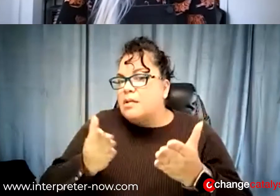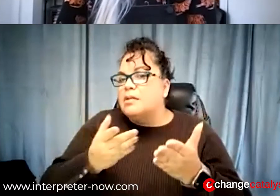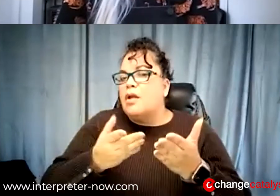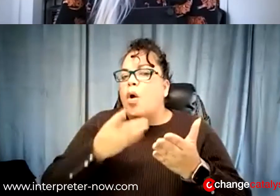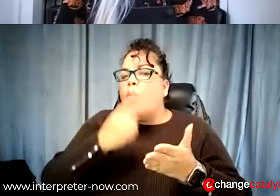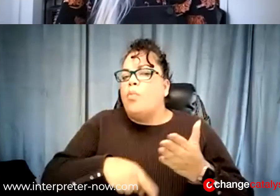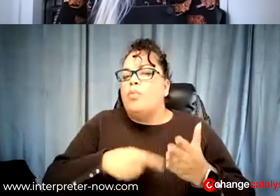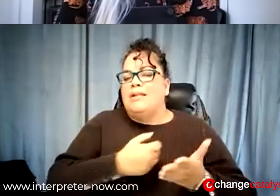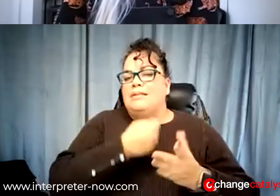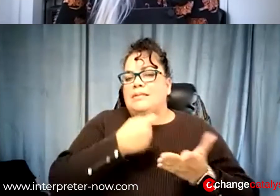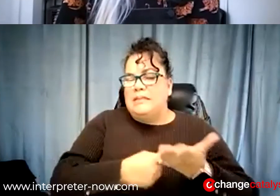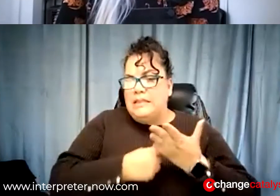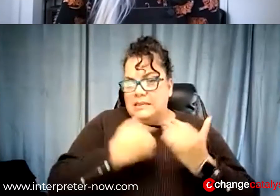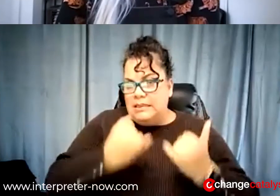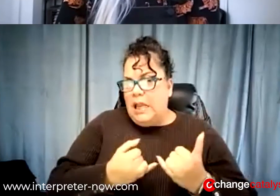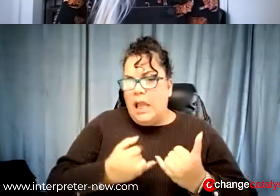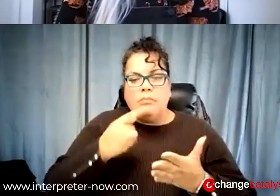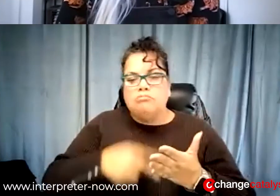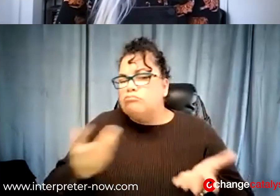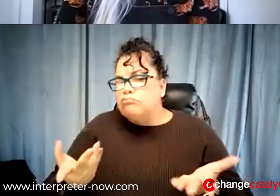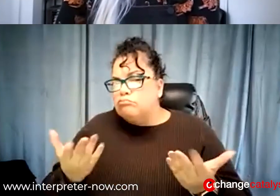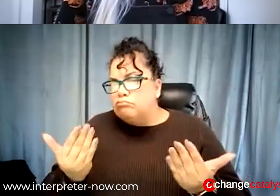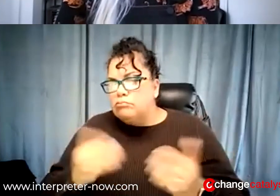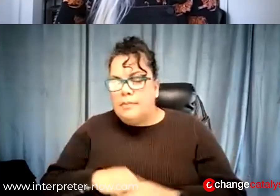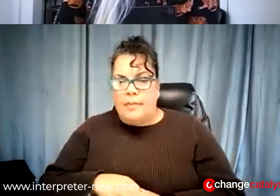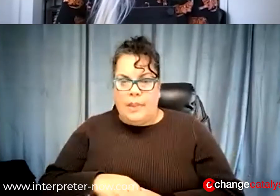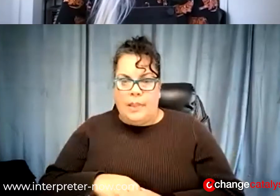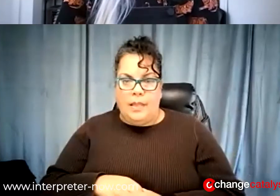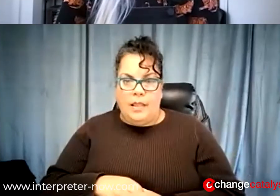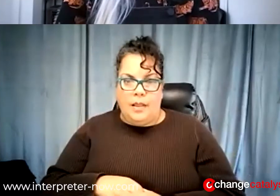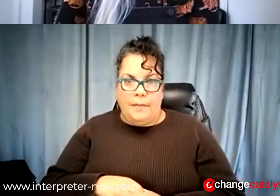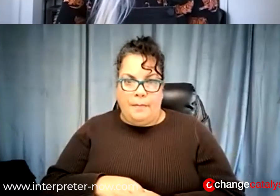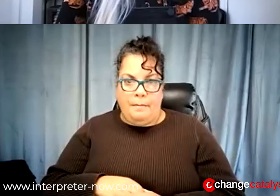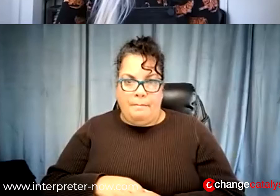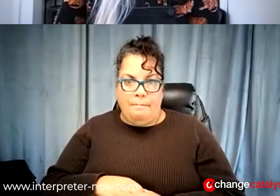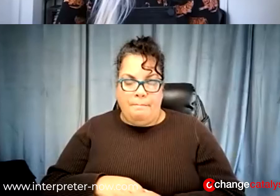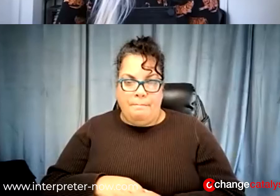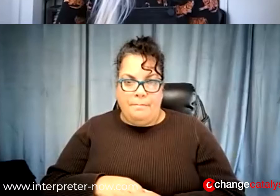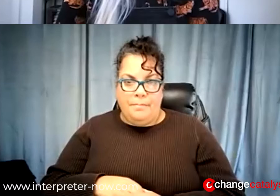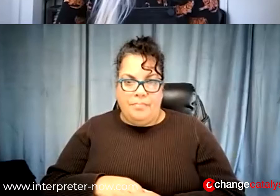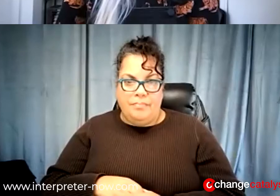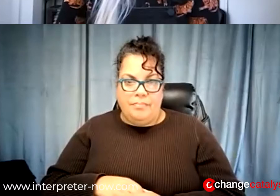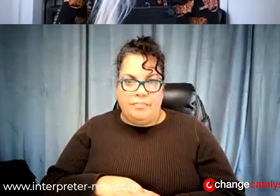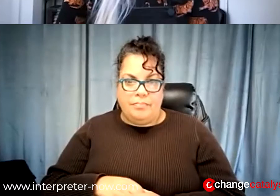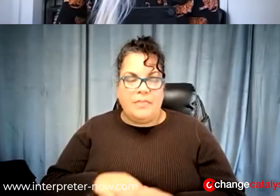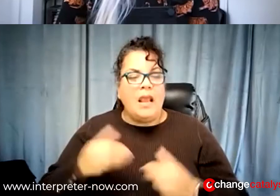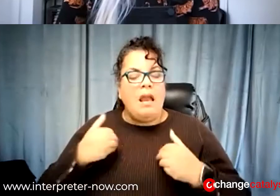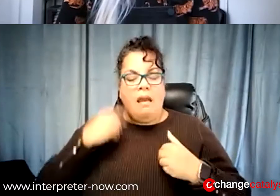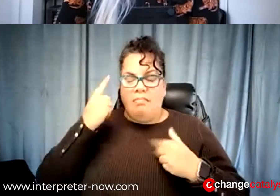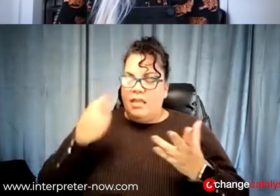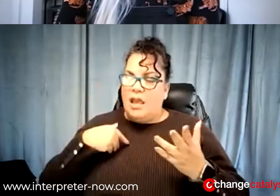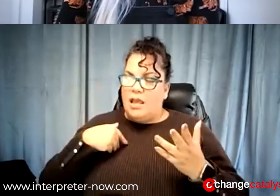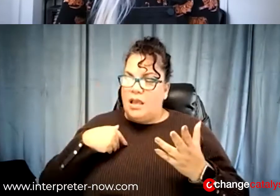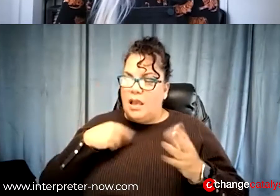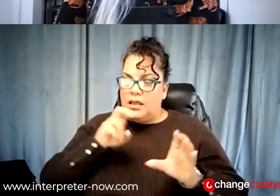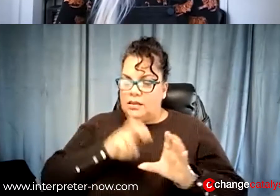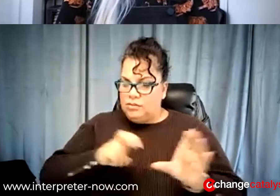Yeah, I think, stepping aside and giving space for people to show up and to